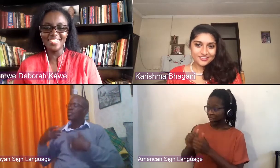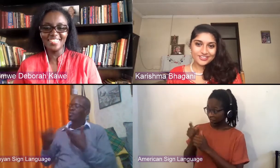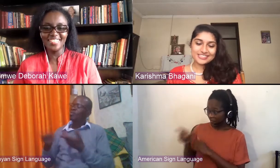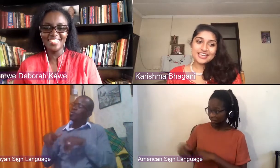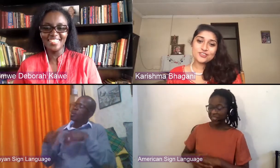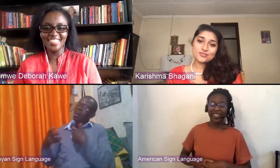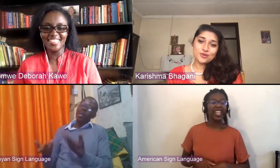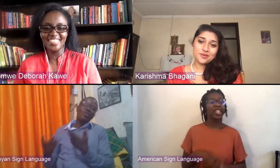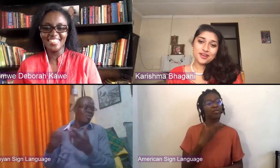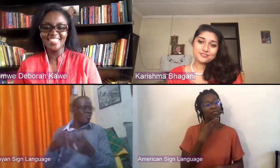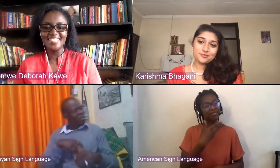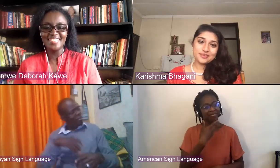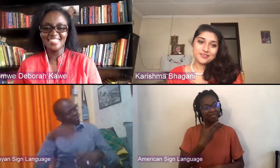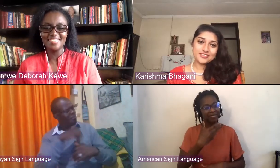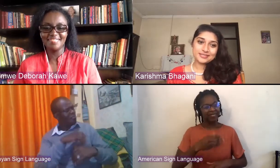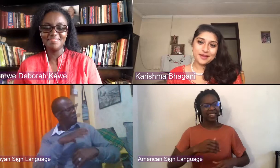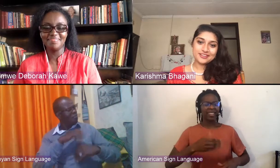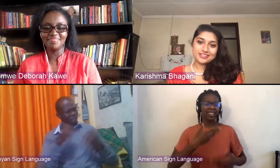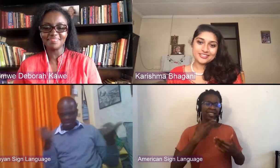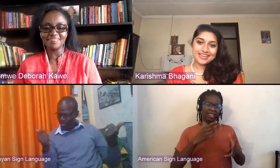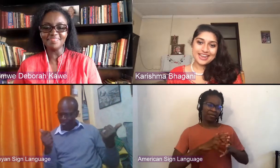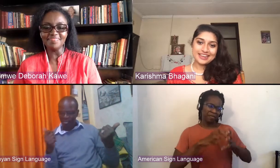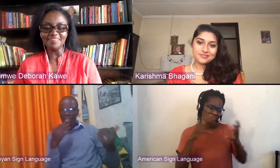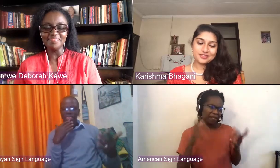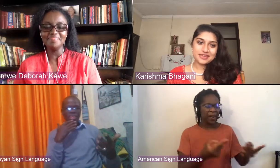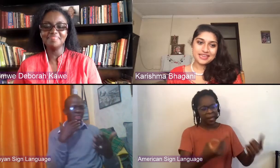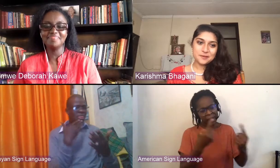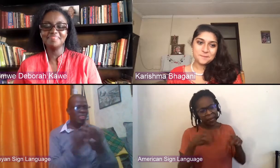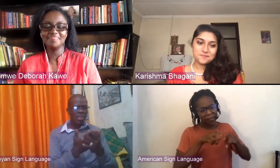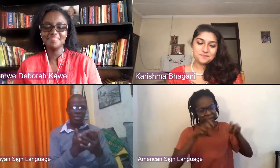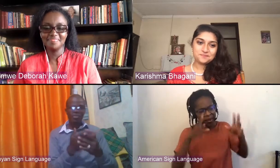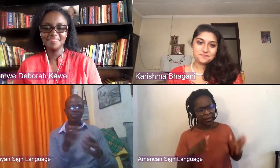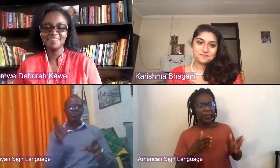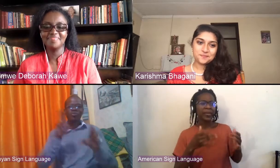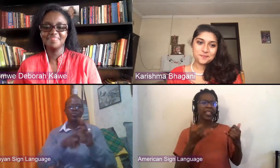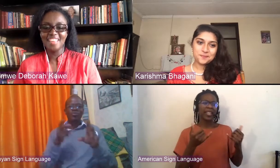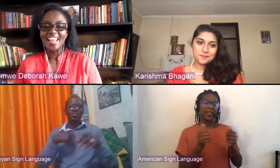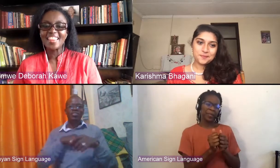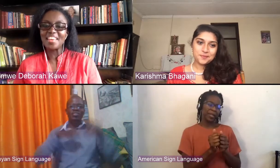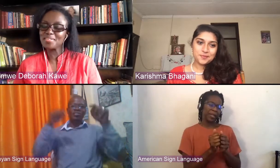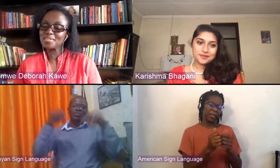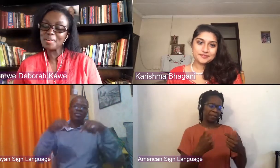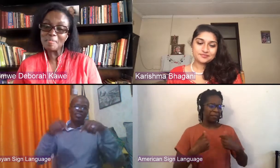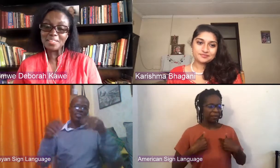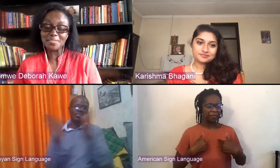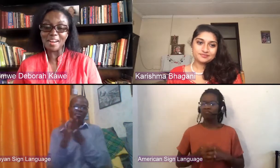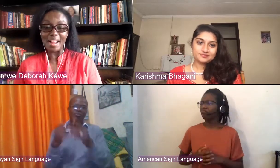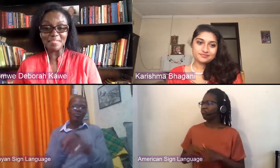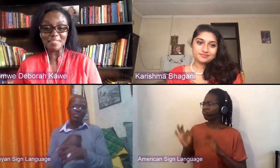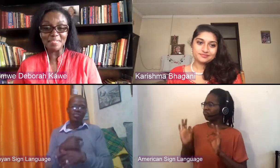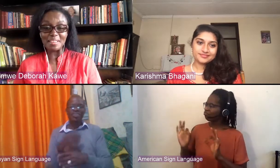Good, thank you so much for being on this panel today with me. Thank you so much for having me.